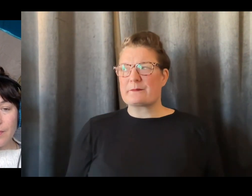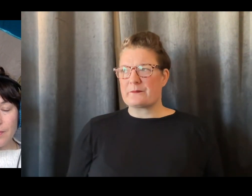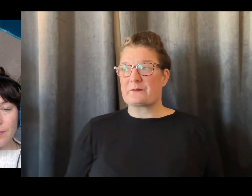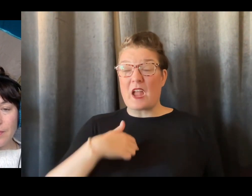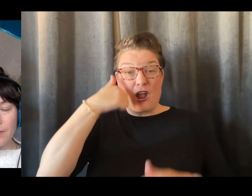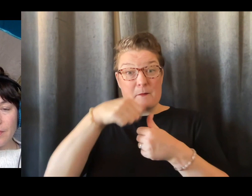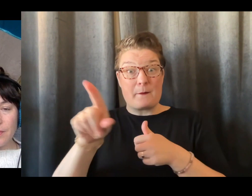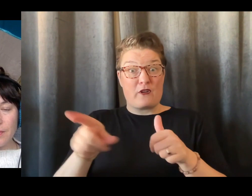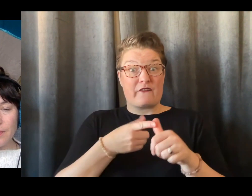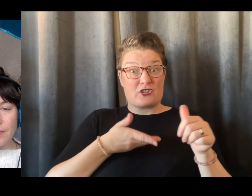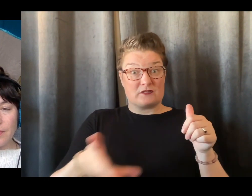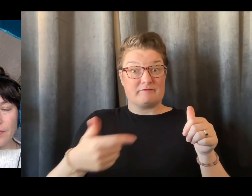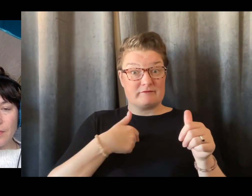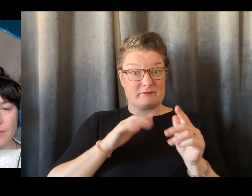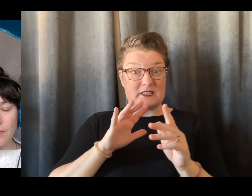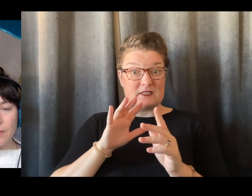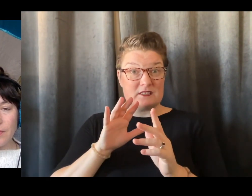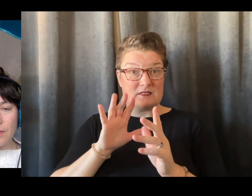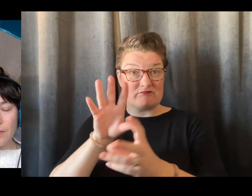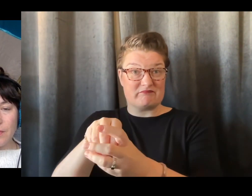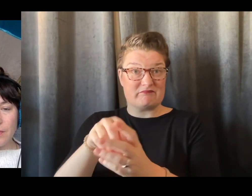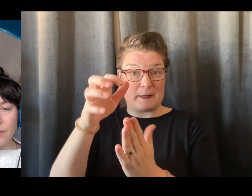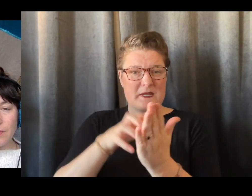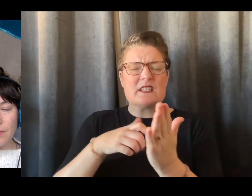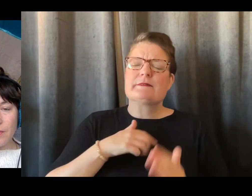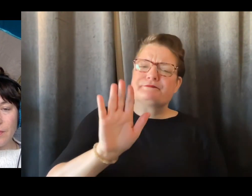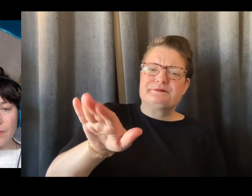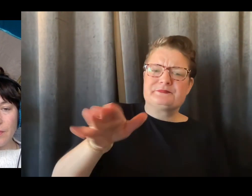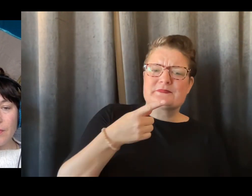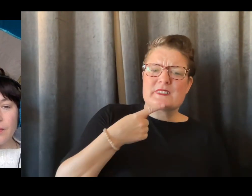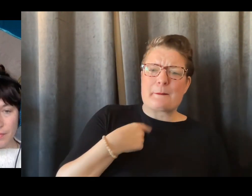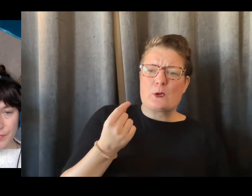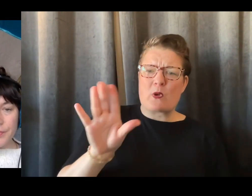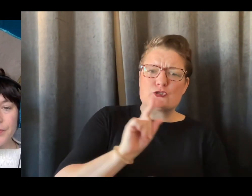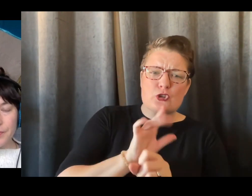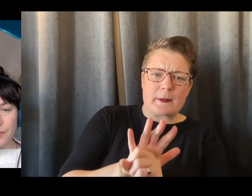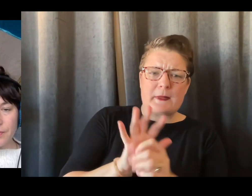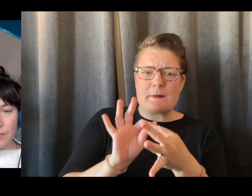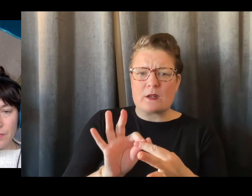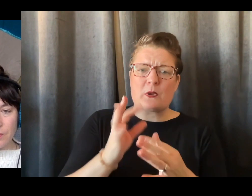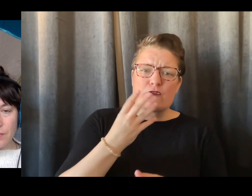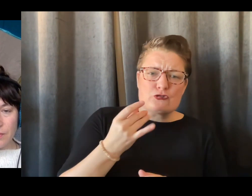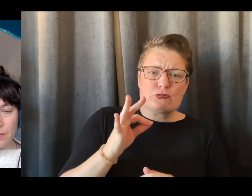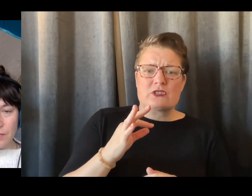I was like, what's your commitment to having Jews of color and Indigenous Jews? And you were like, oh, you had a whole thing about it.